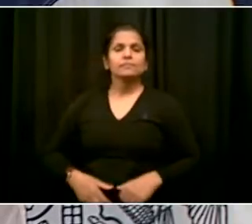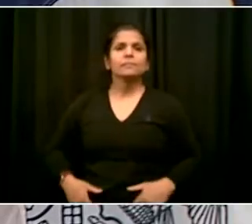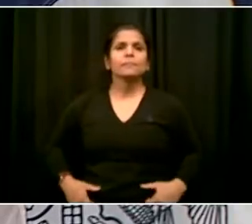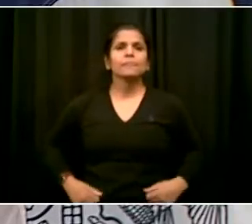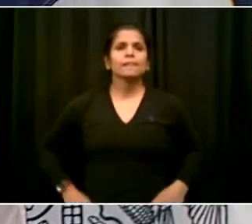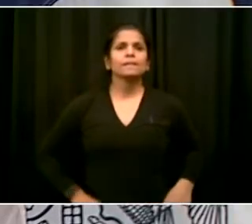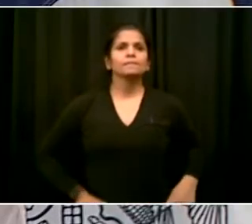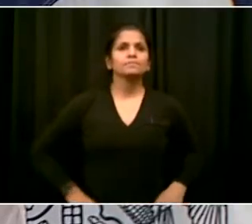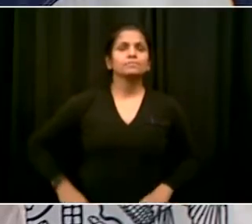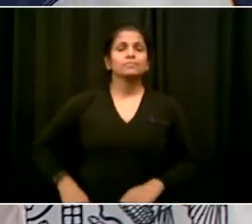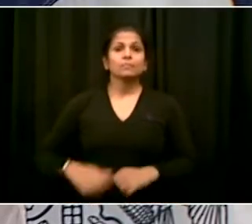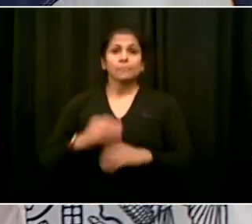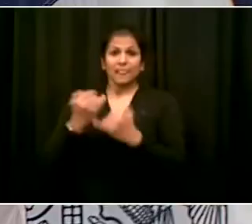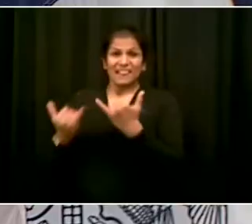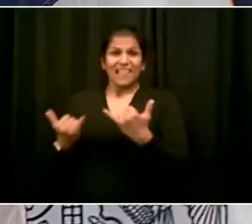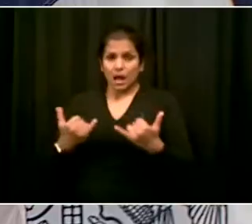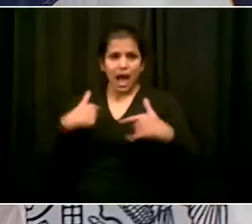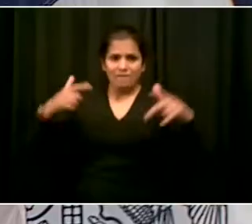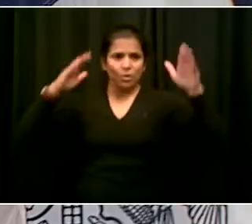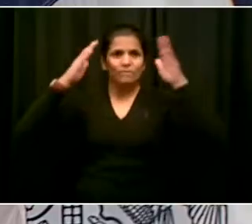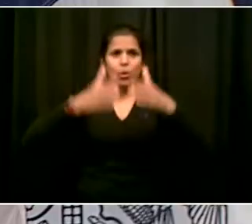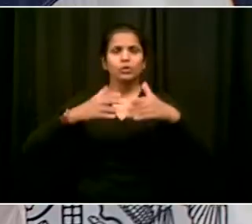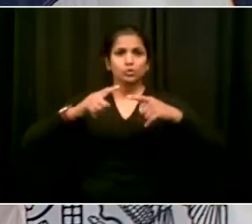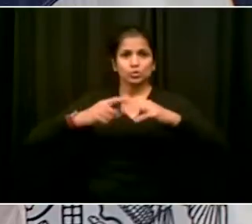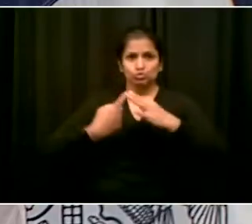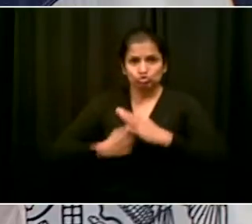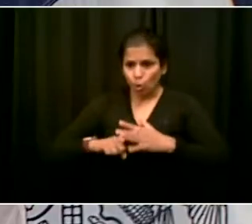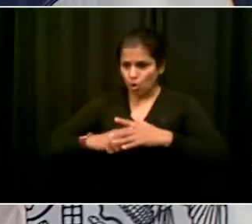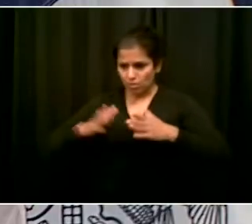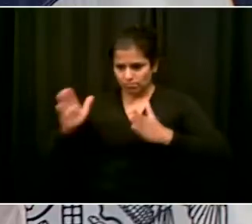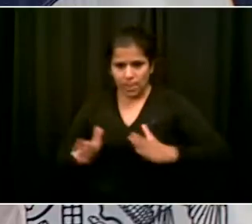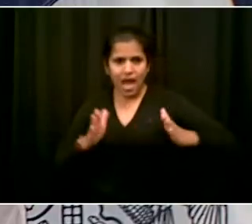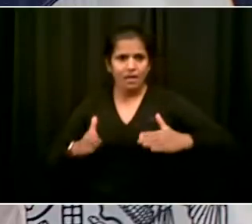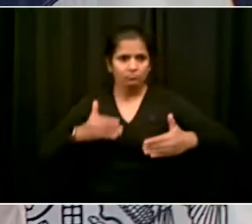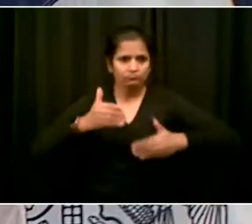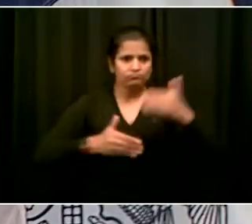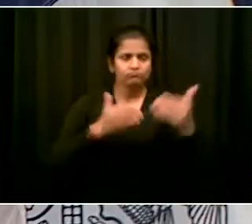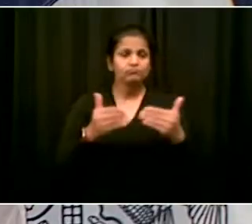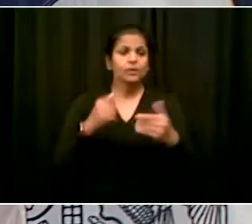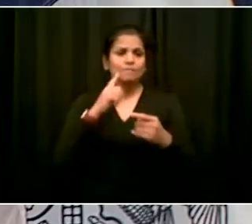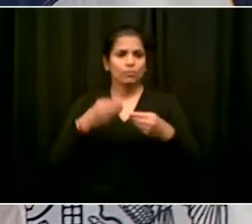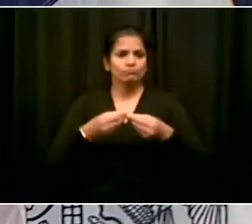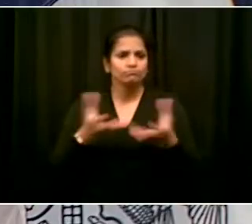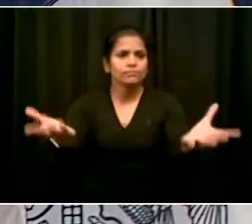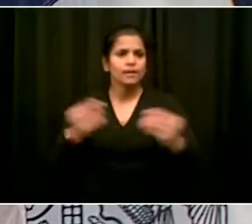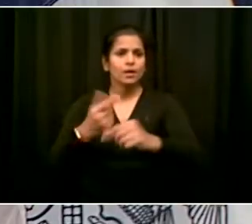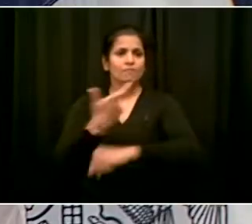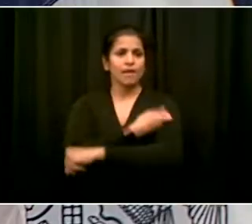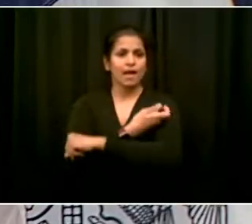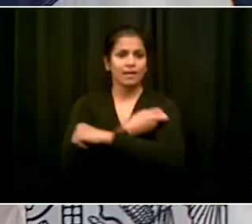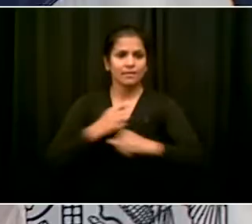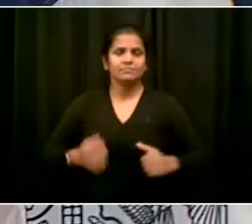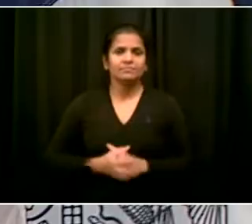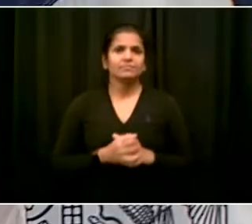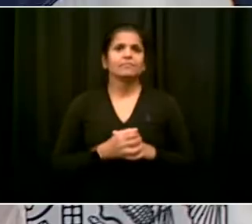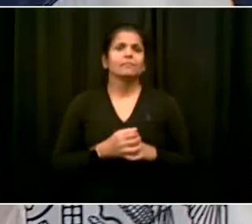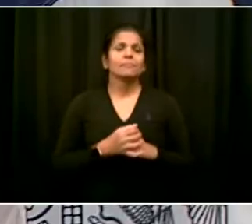IS KIND OF A LEADING EDGE OF SOMETHING THAT I THINK IS GOING TO BE A VERY BIG PIECE OF THE CITY'S FUTURE. HAVE TO GET IT